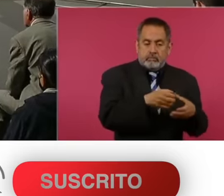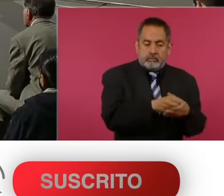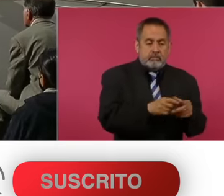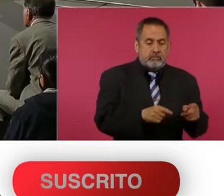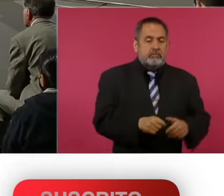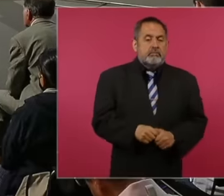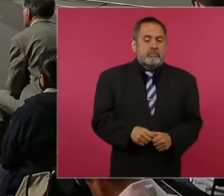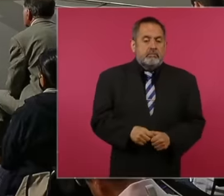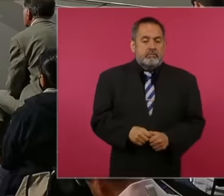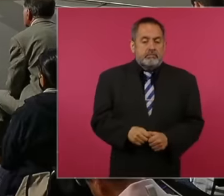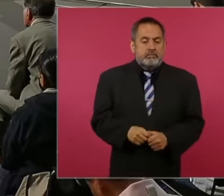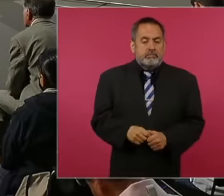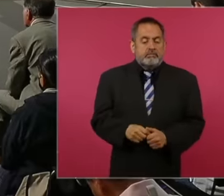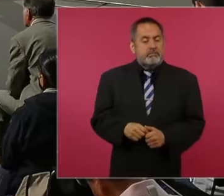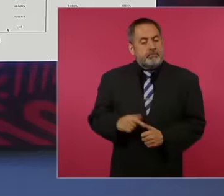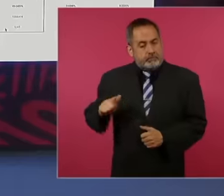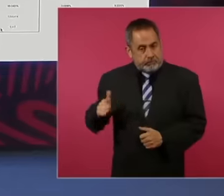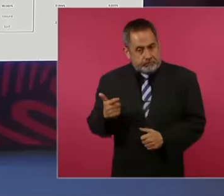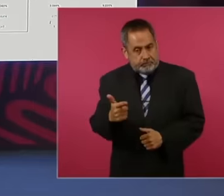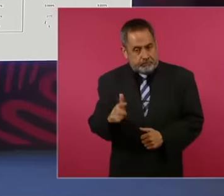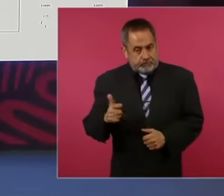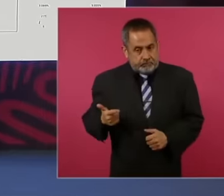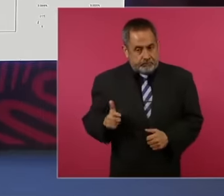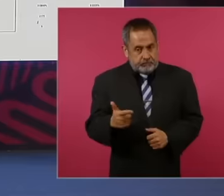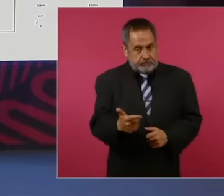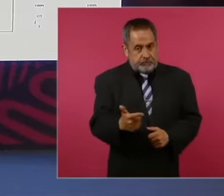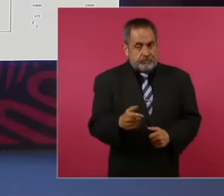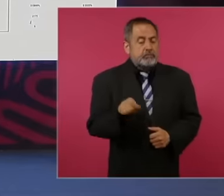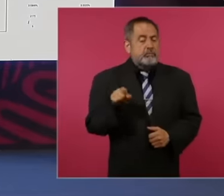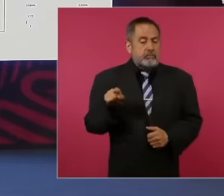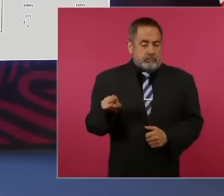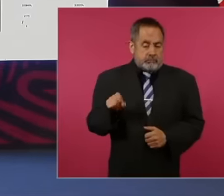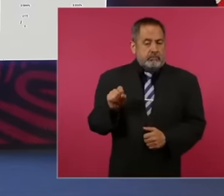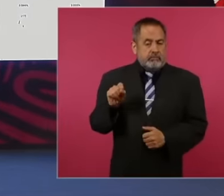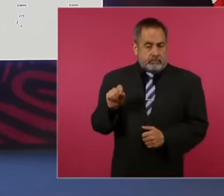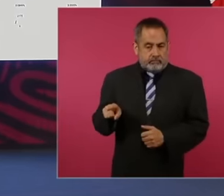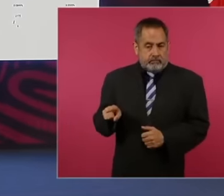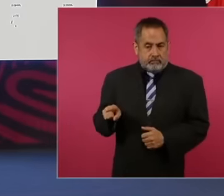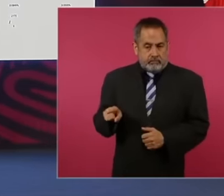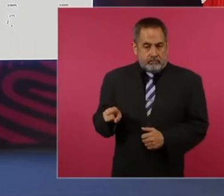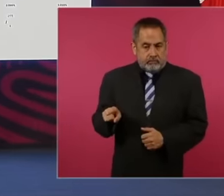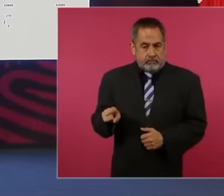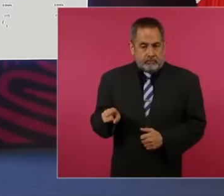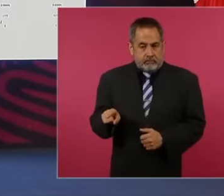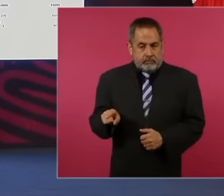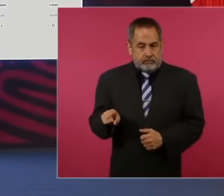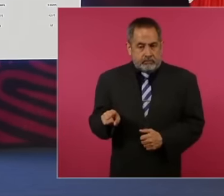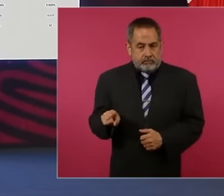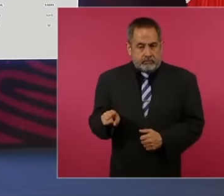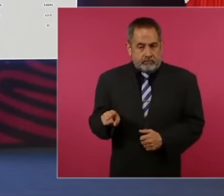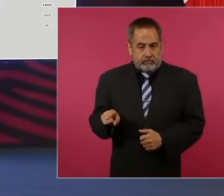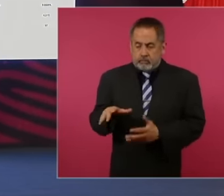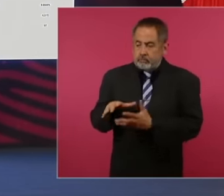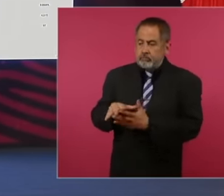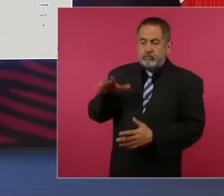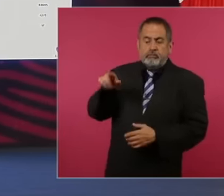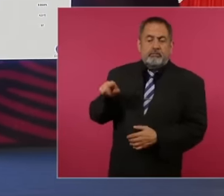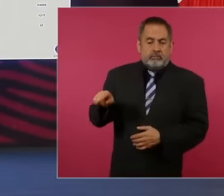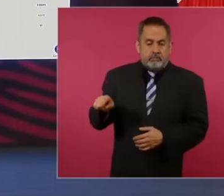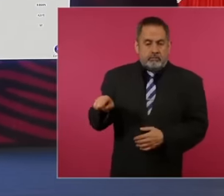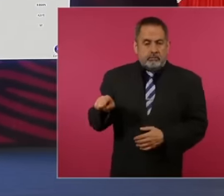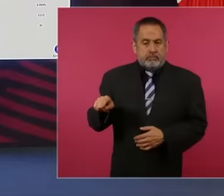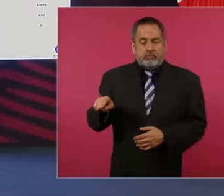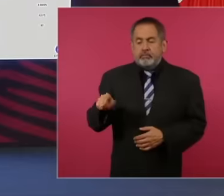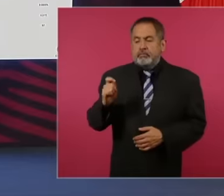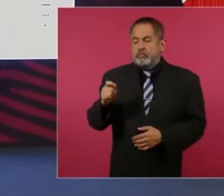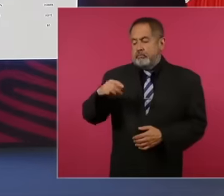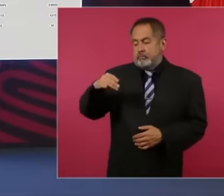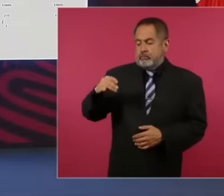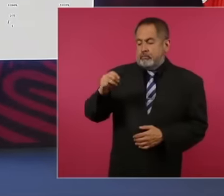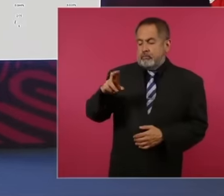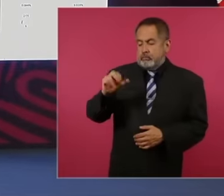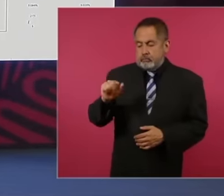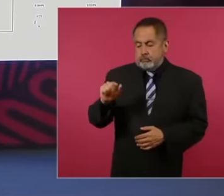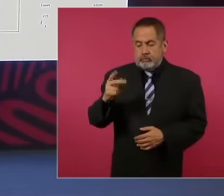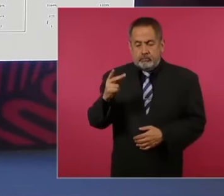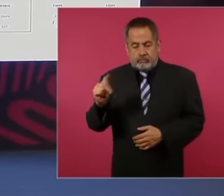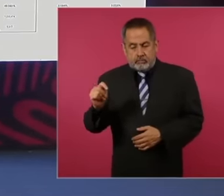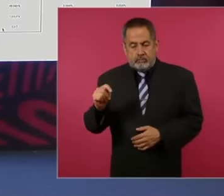Guanajuato here we can also point out that by majority according to the prep morena PT green environmentalist